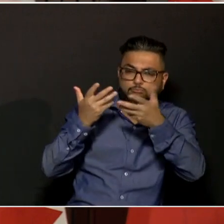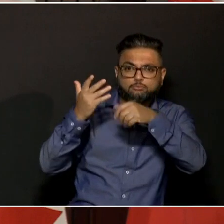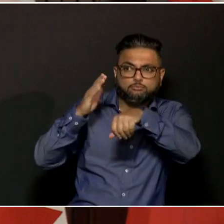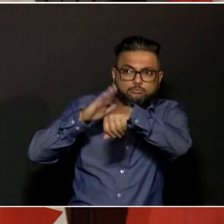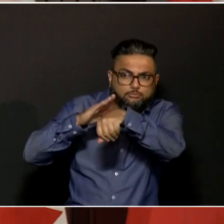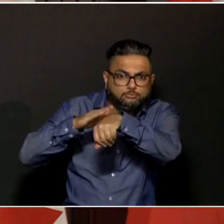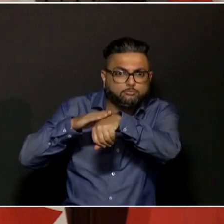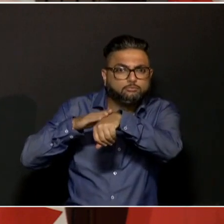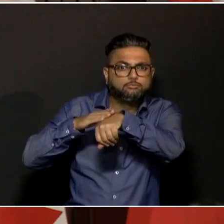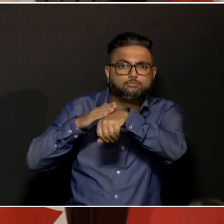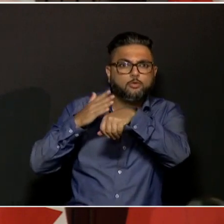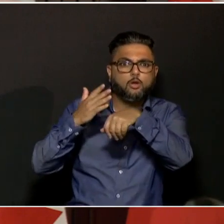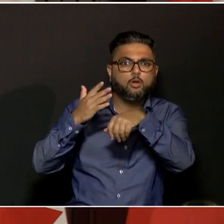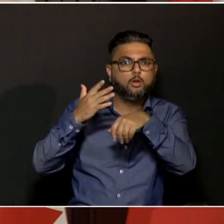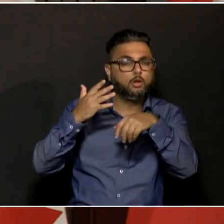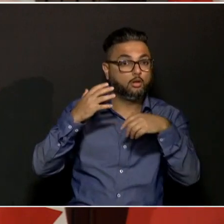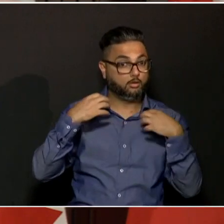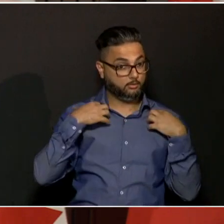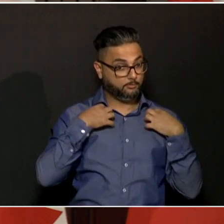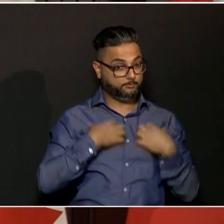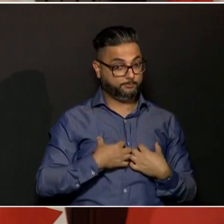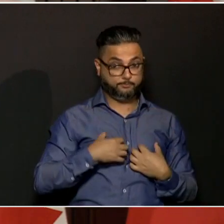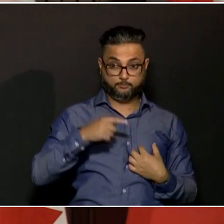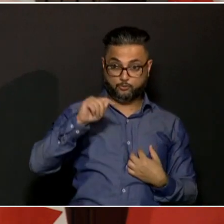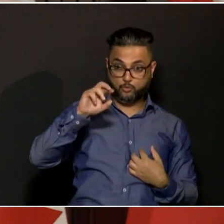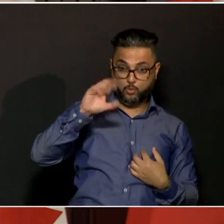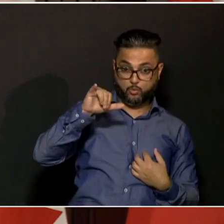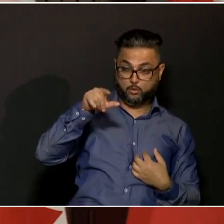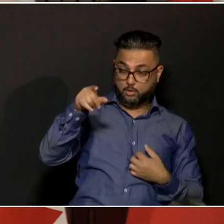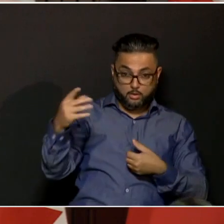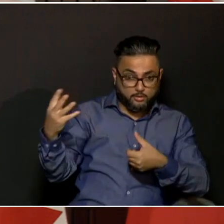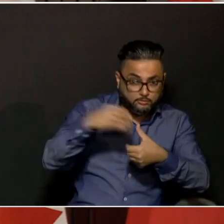Face-to-face respeaking with the mayor and others?